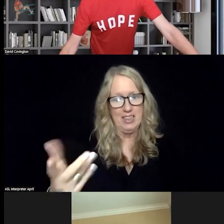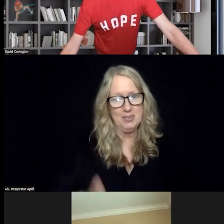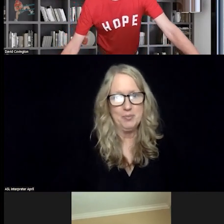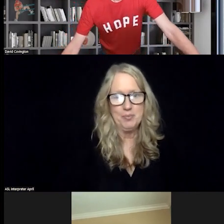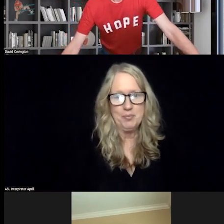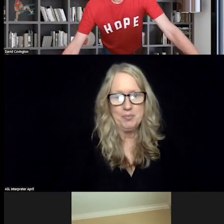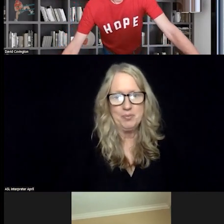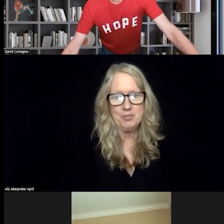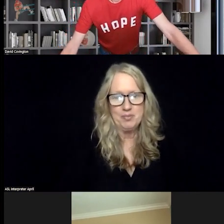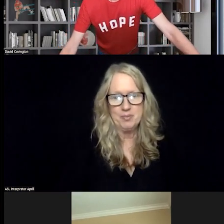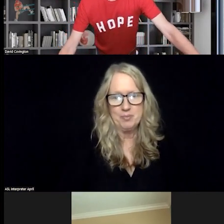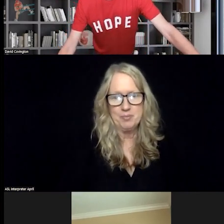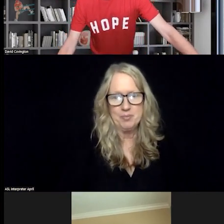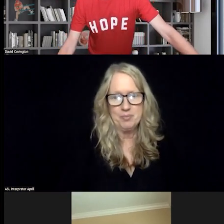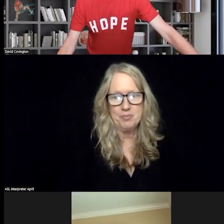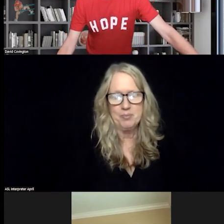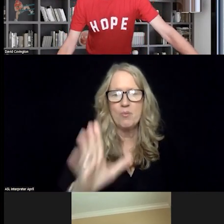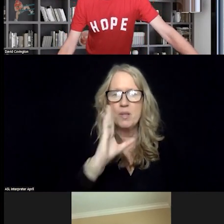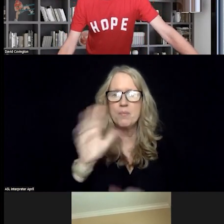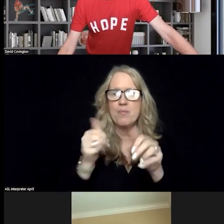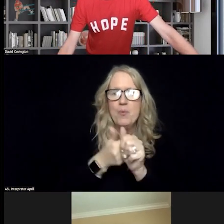LAND AS WELL. I AM GOING WITH THE AUDIENCE ON THIS ONE, DAVID.